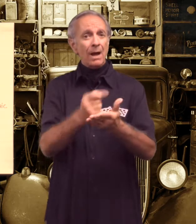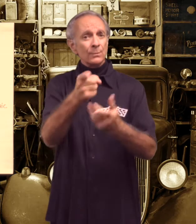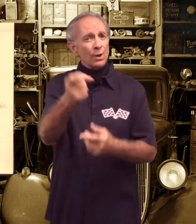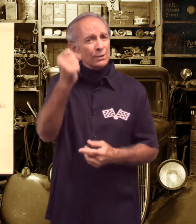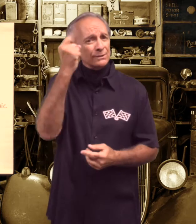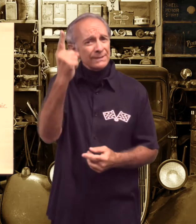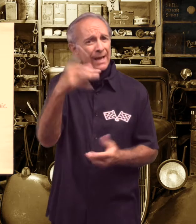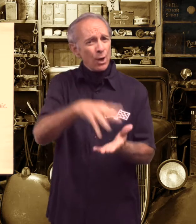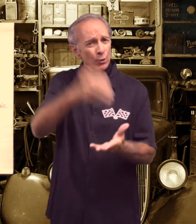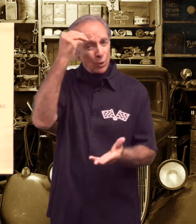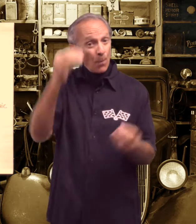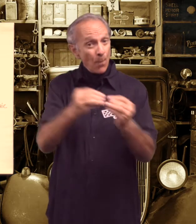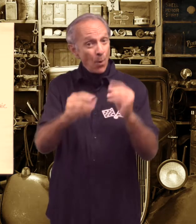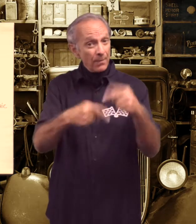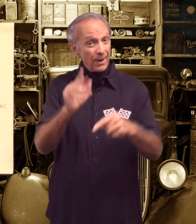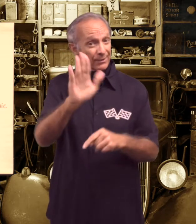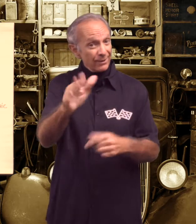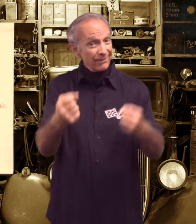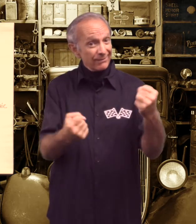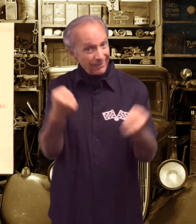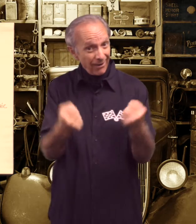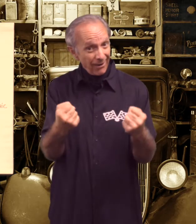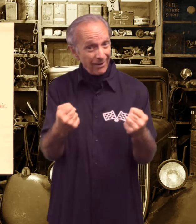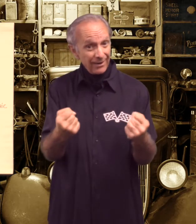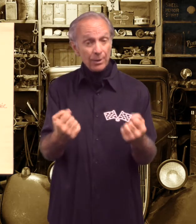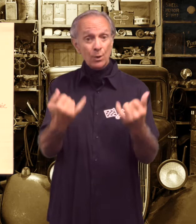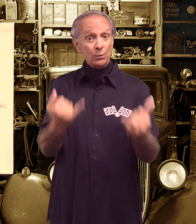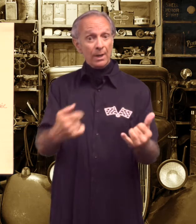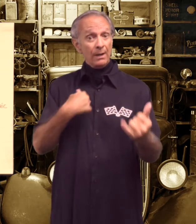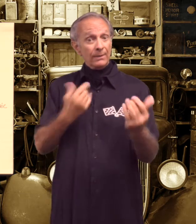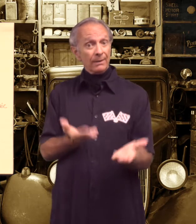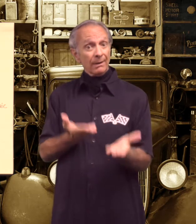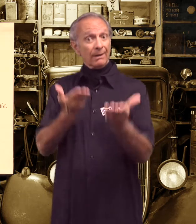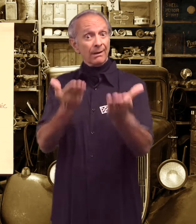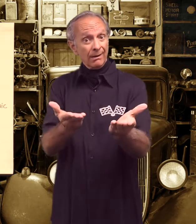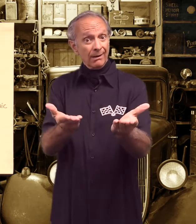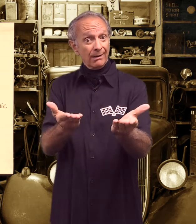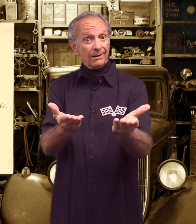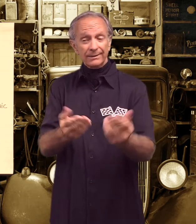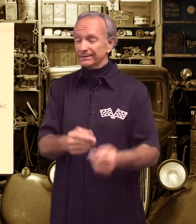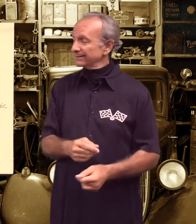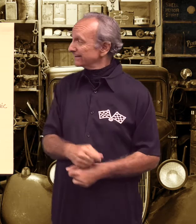This show helps you to understand and learn more about your car. Today I will be talking about...